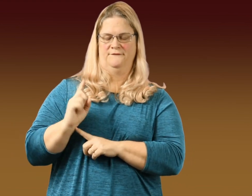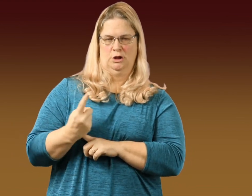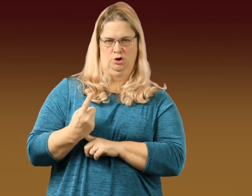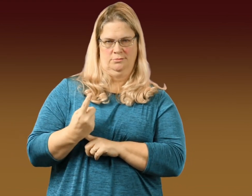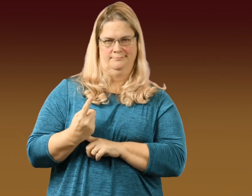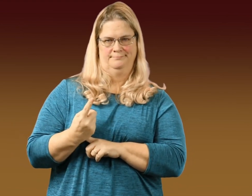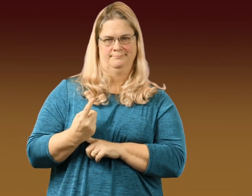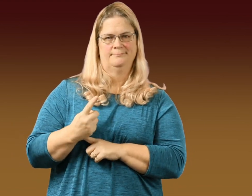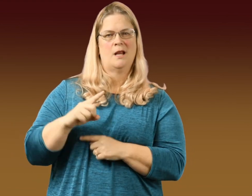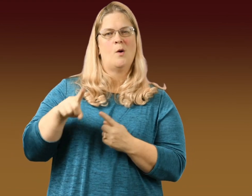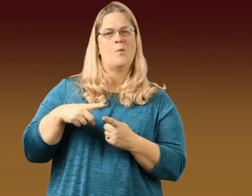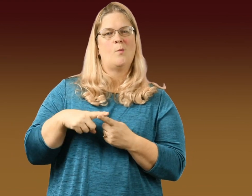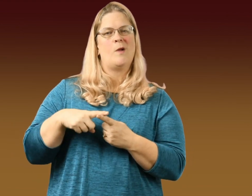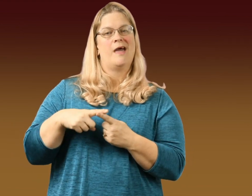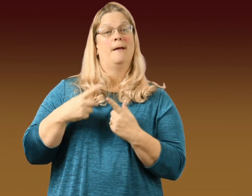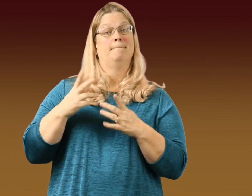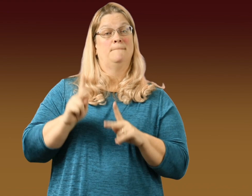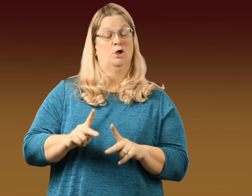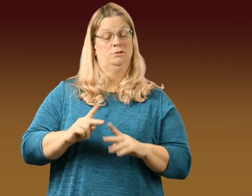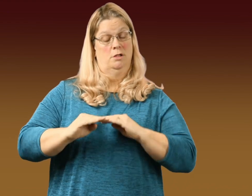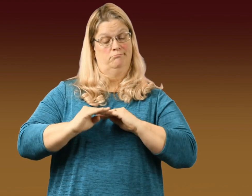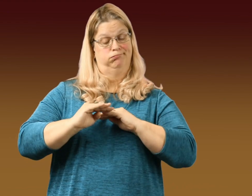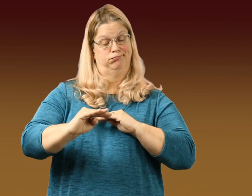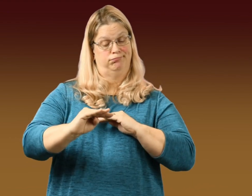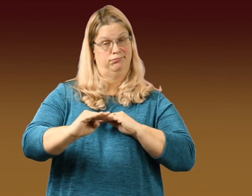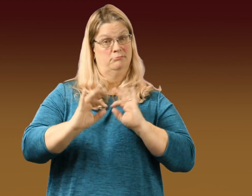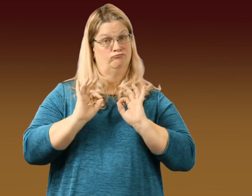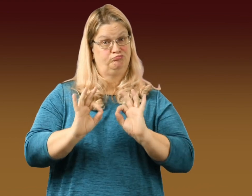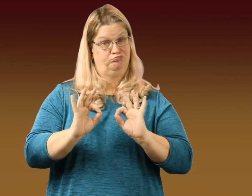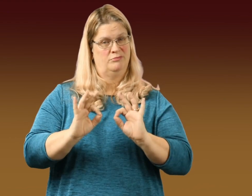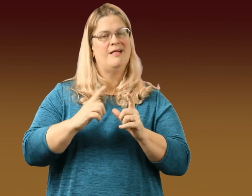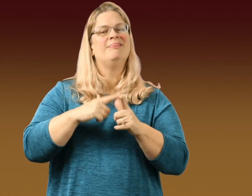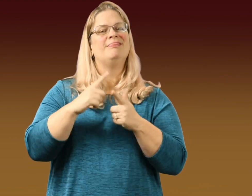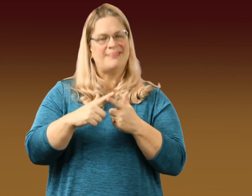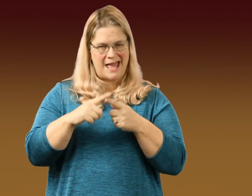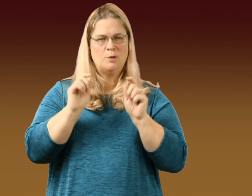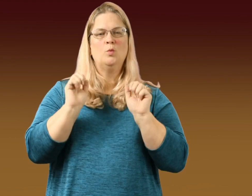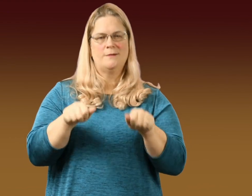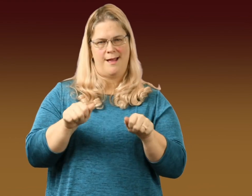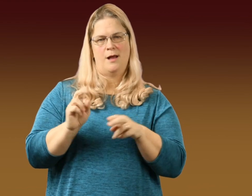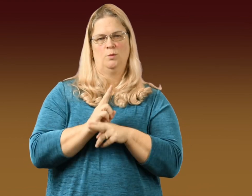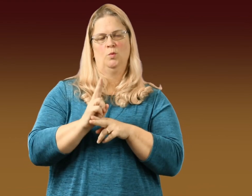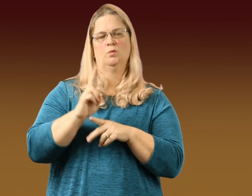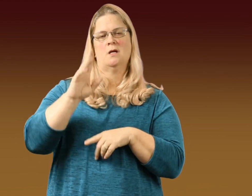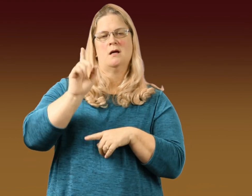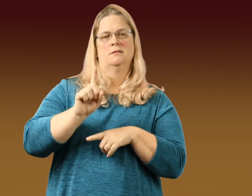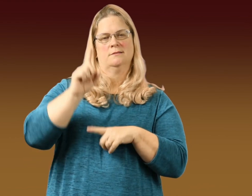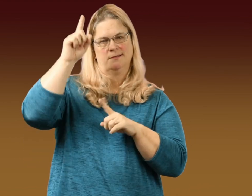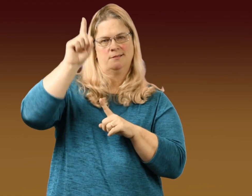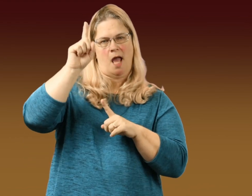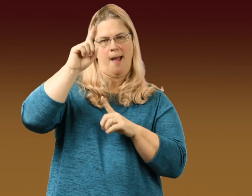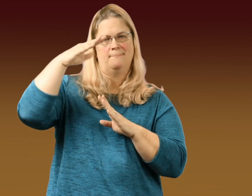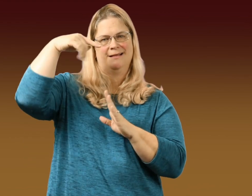and when the person stabilizes, then you can begin to use top-down interventions,